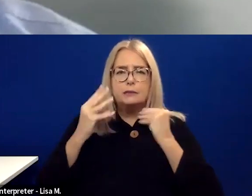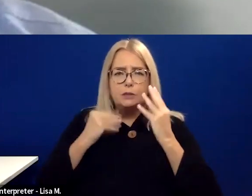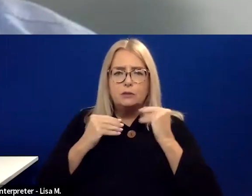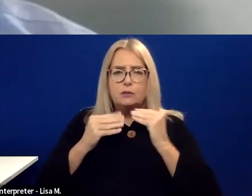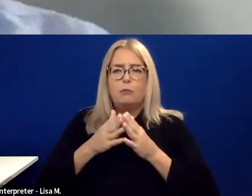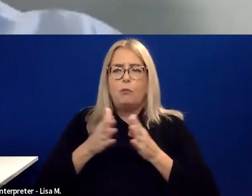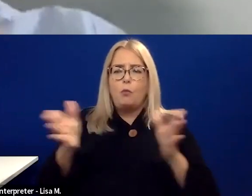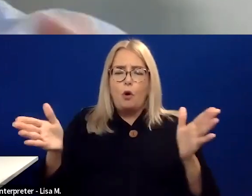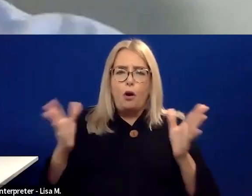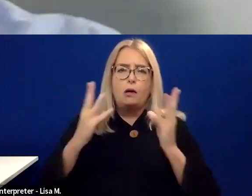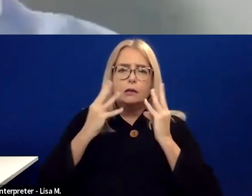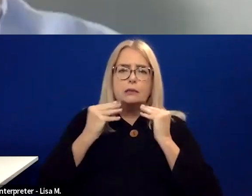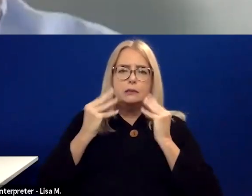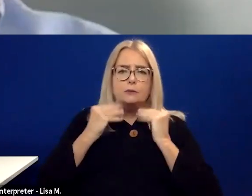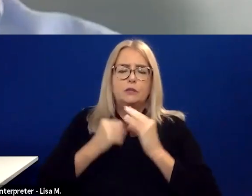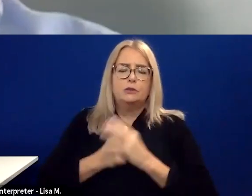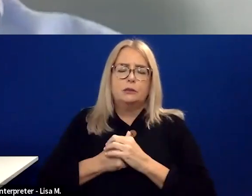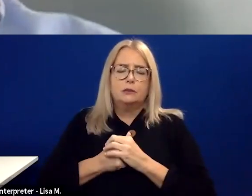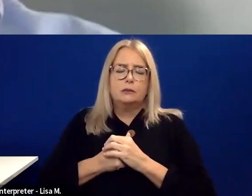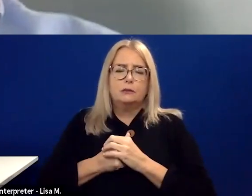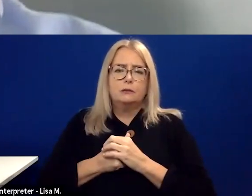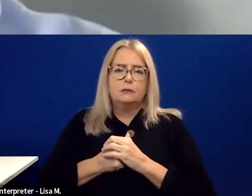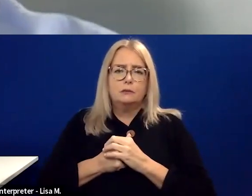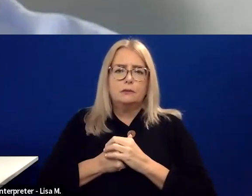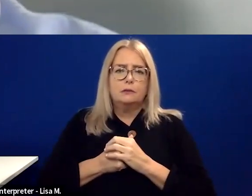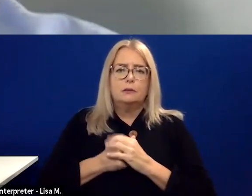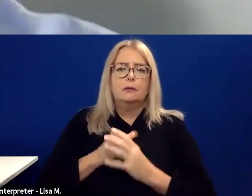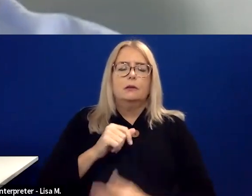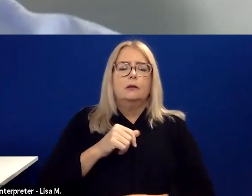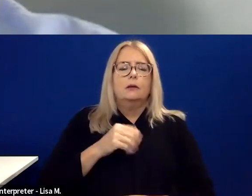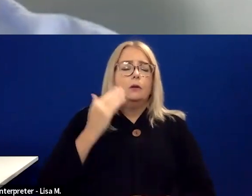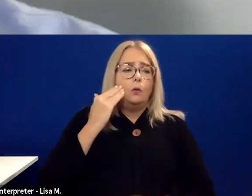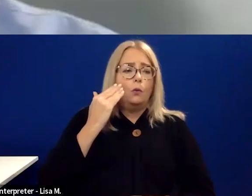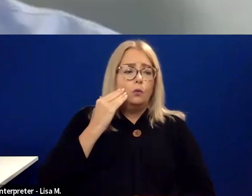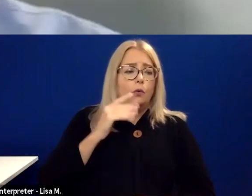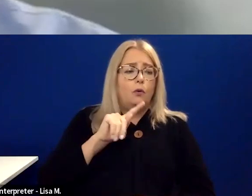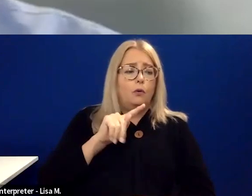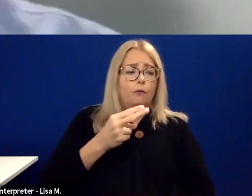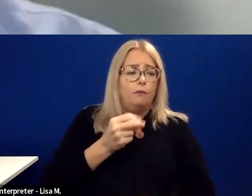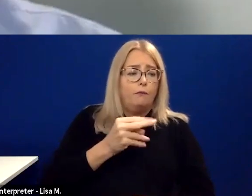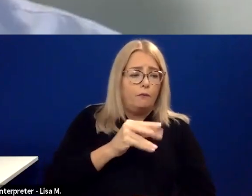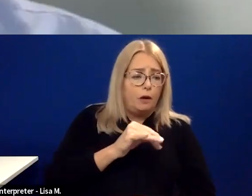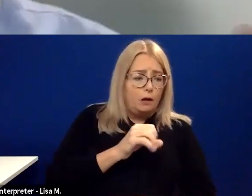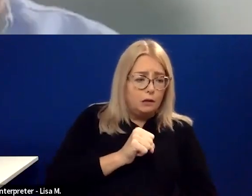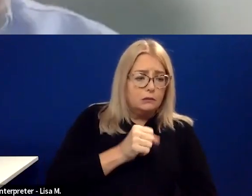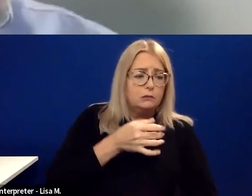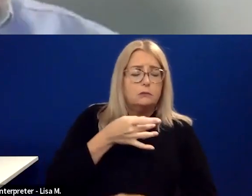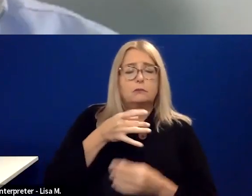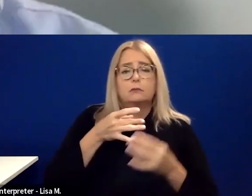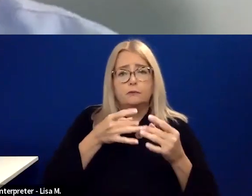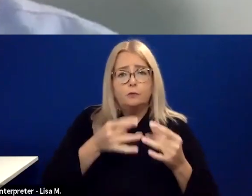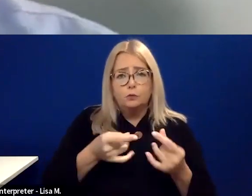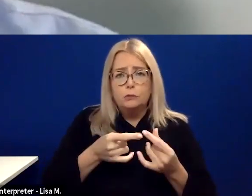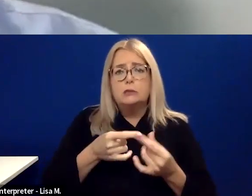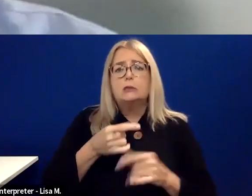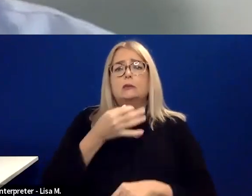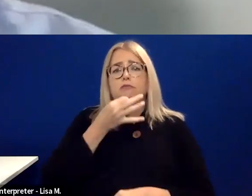um and while phonological awareness phonics and fluency are kind of contrived I mean contrived